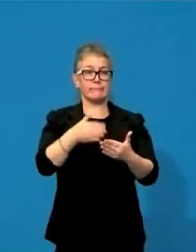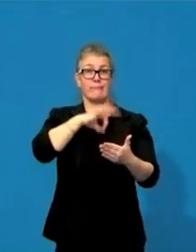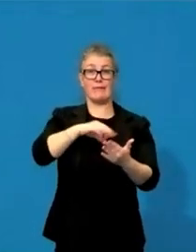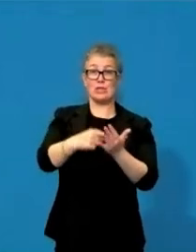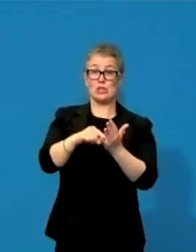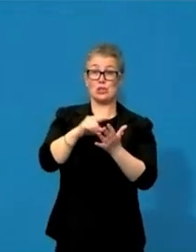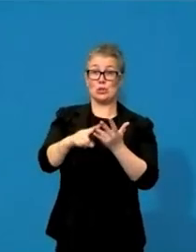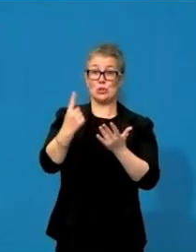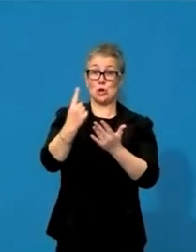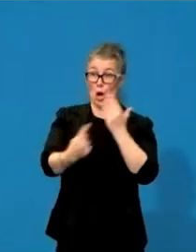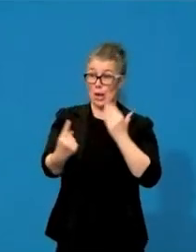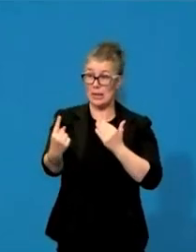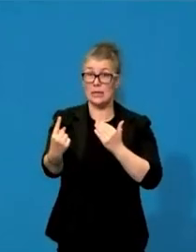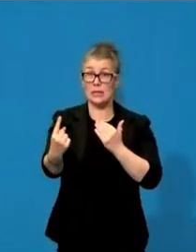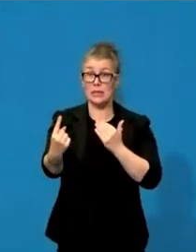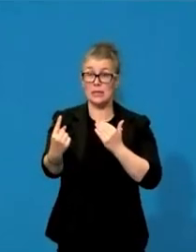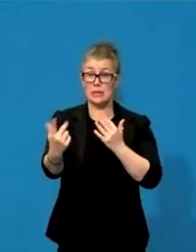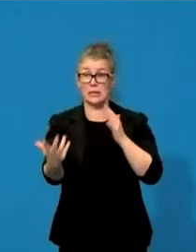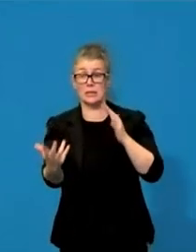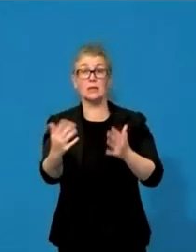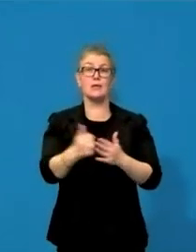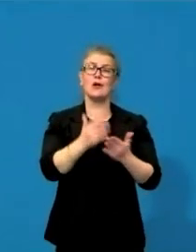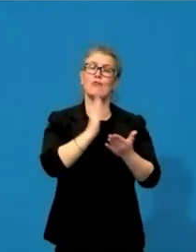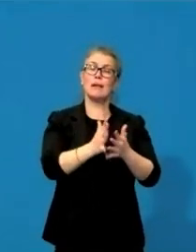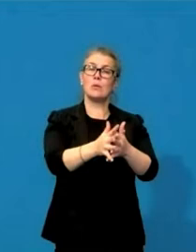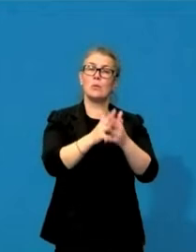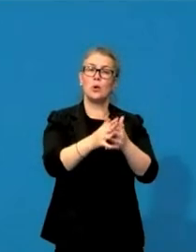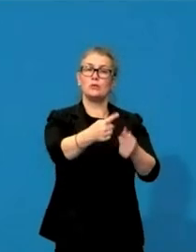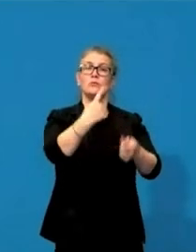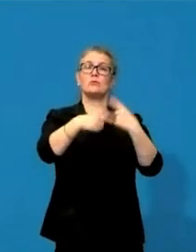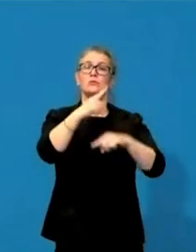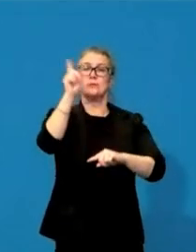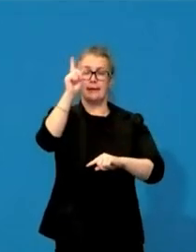So, it's been really valuable to hear your evidence today and I want to say thank you